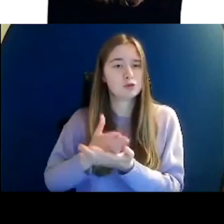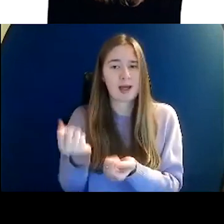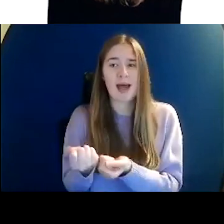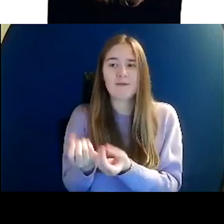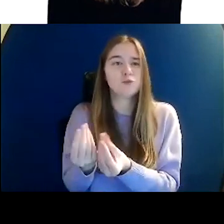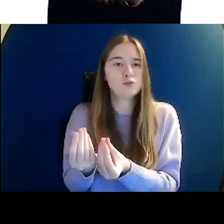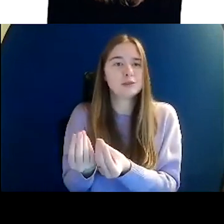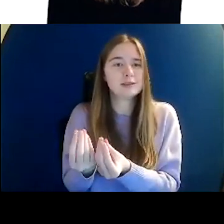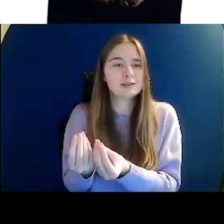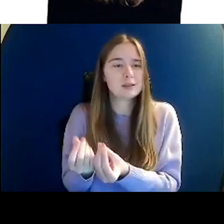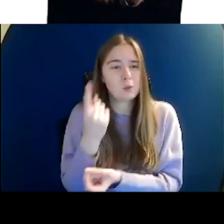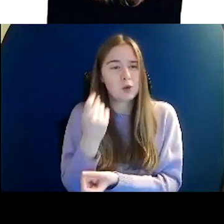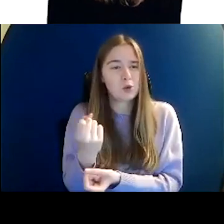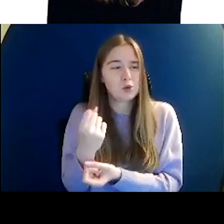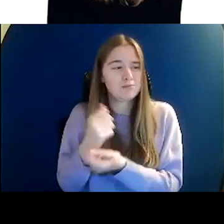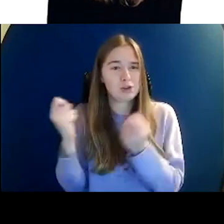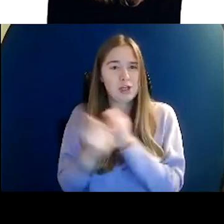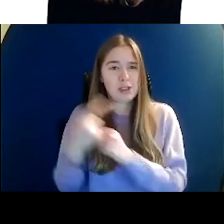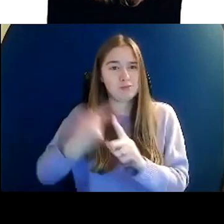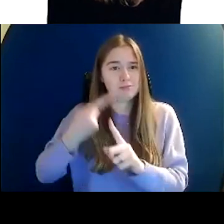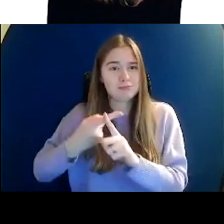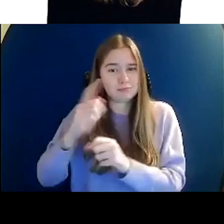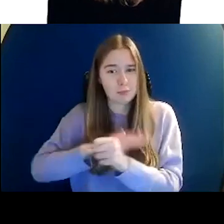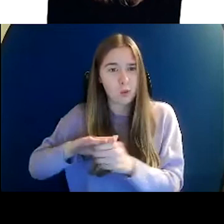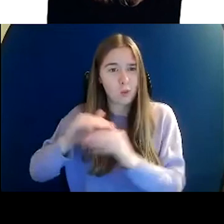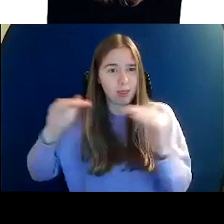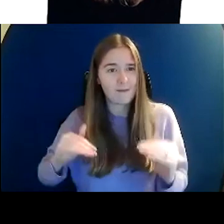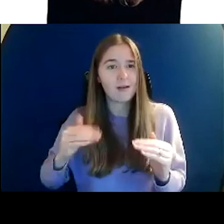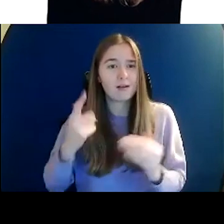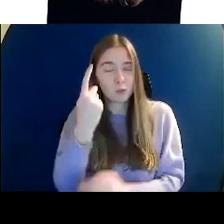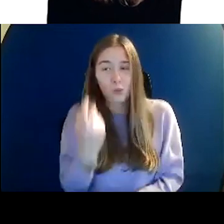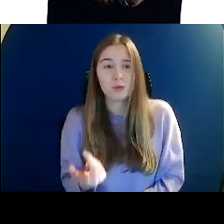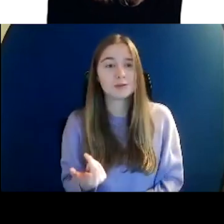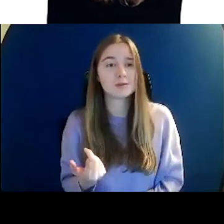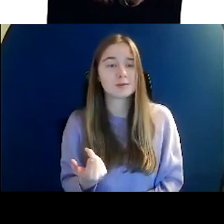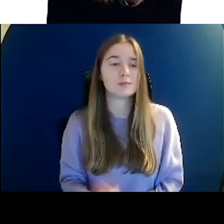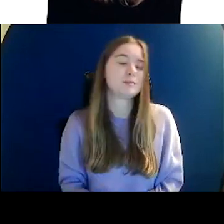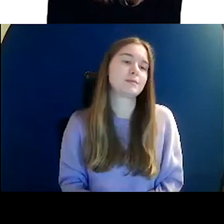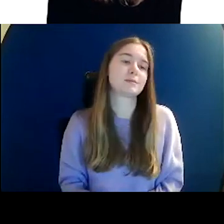we can make really radical change at a really local level. So one of the events, Ewan, that we held,